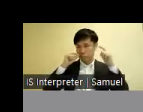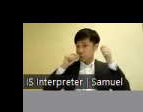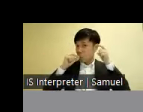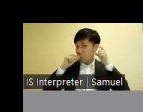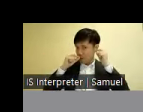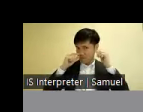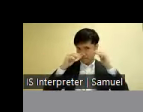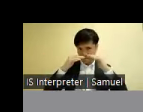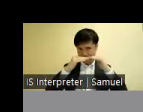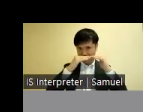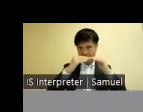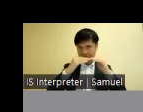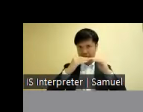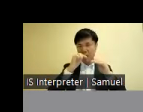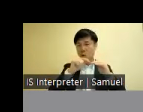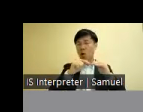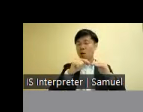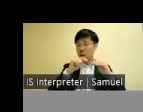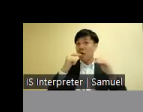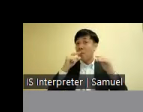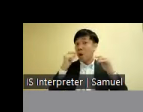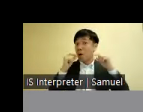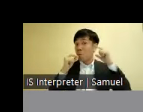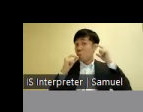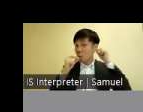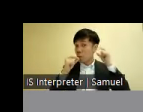it mentioned Persons with Disabilities.